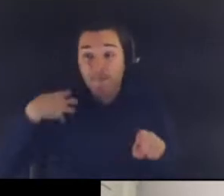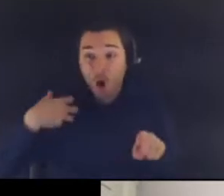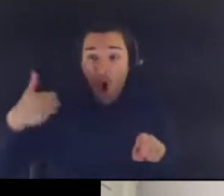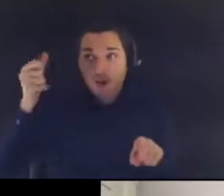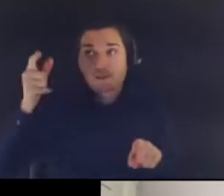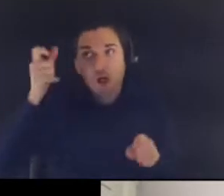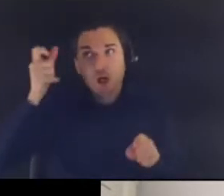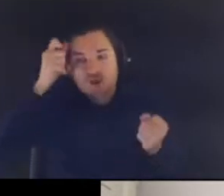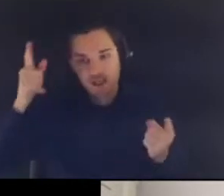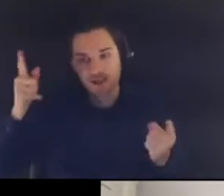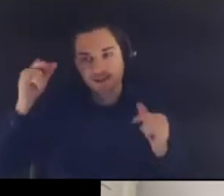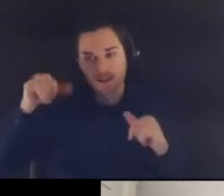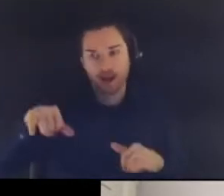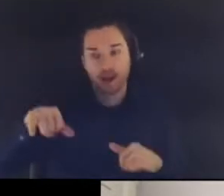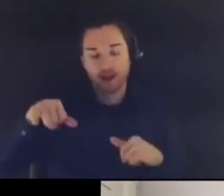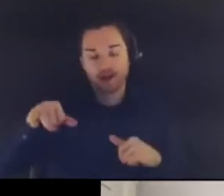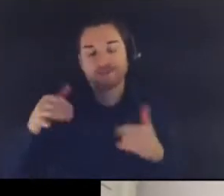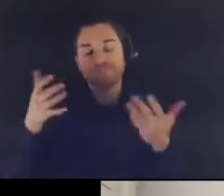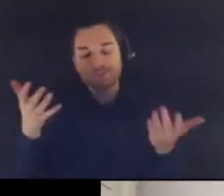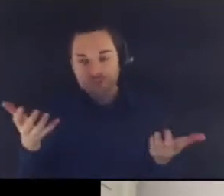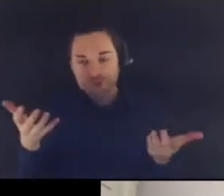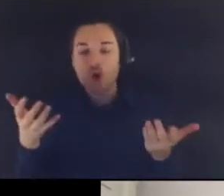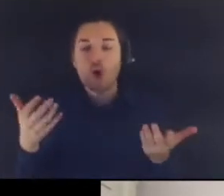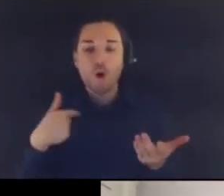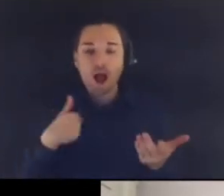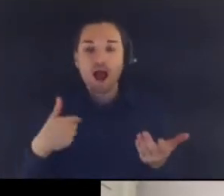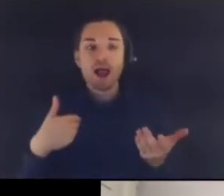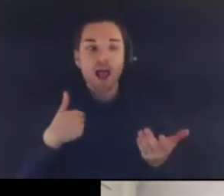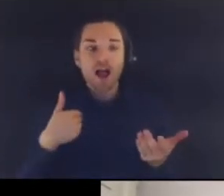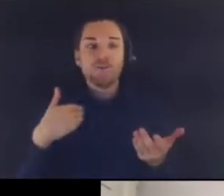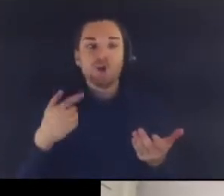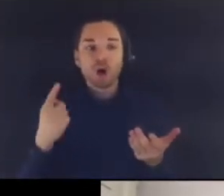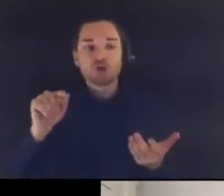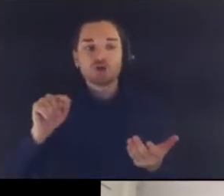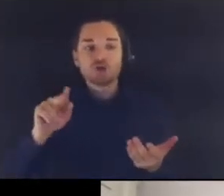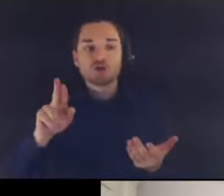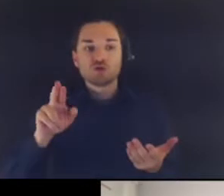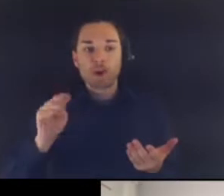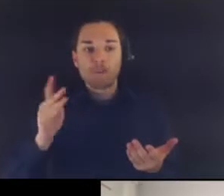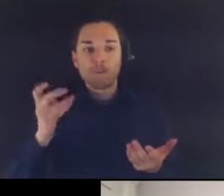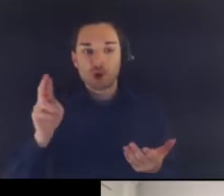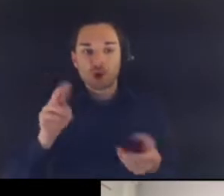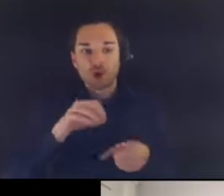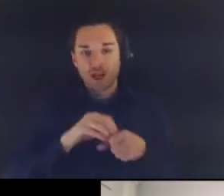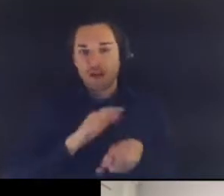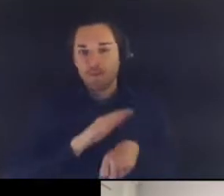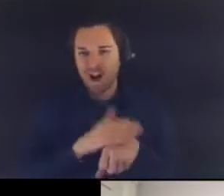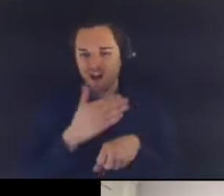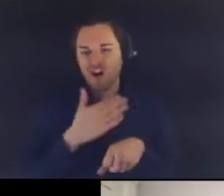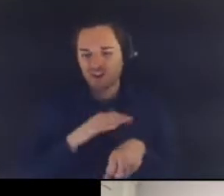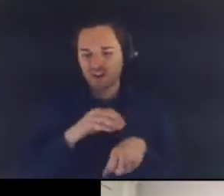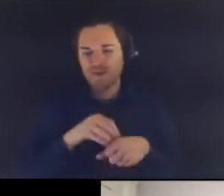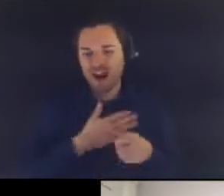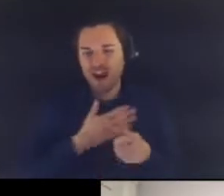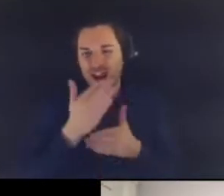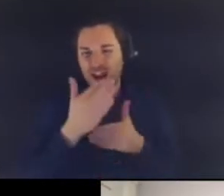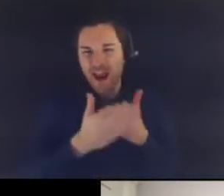I have a tremor in my hands as a side effect of taking medication due to anxiety disorder